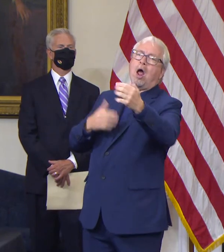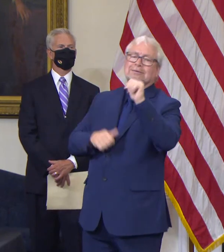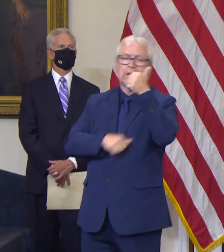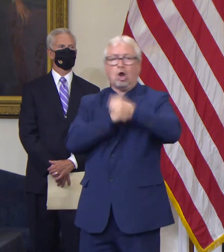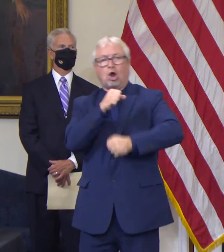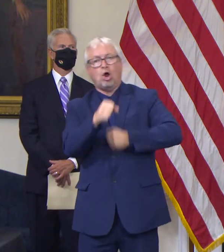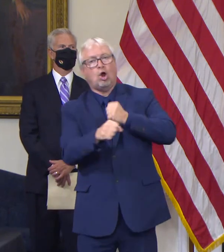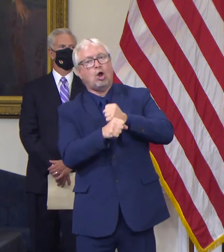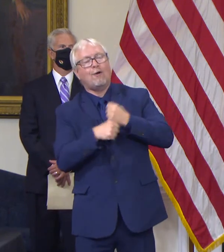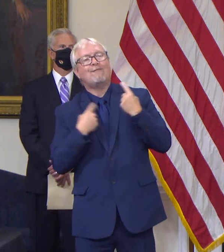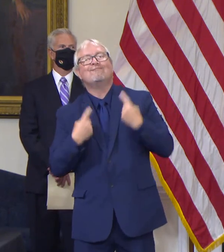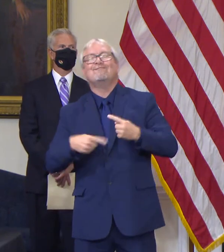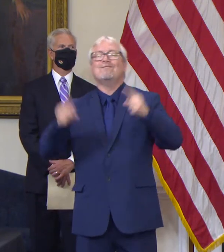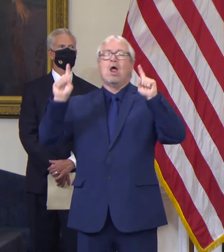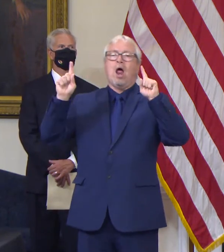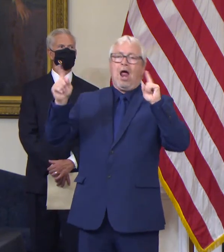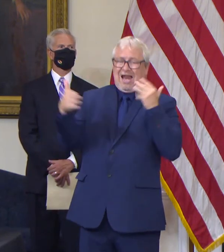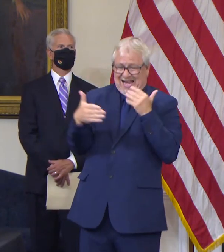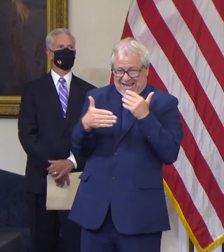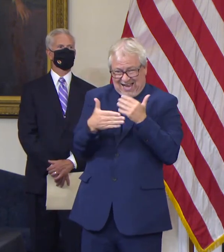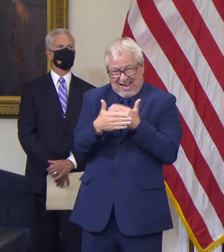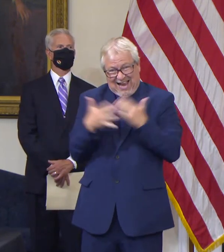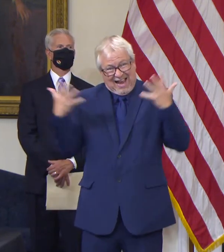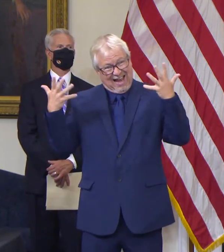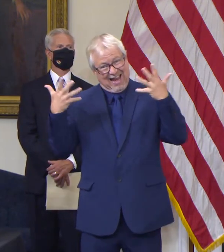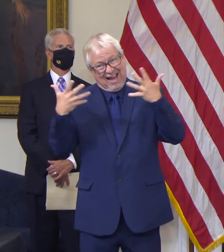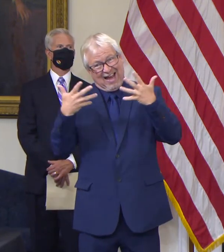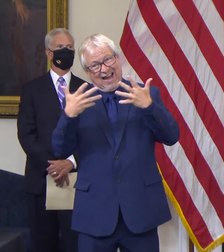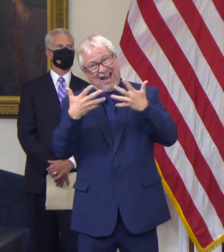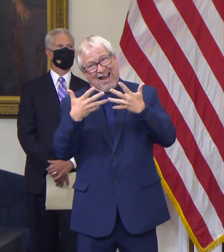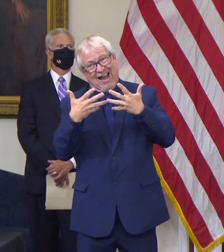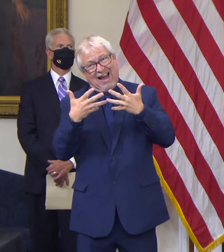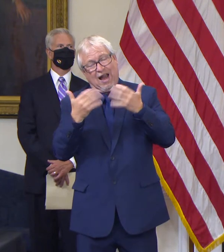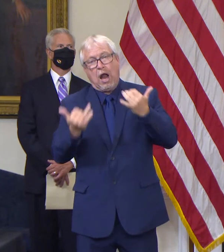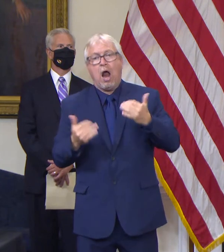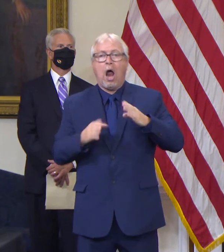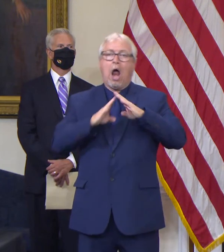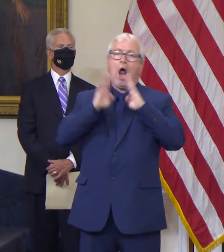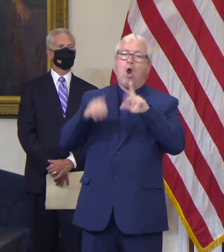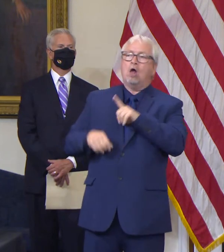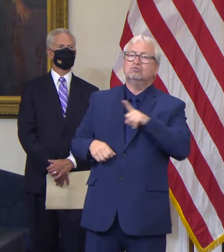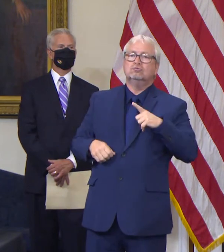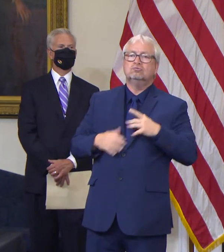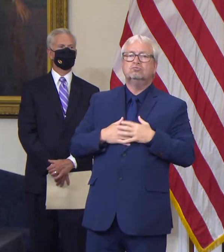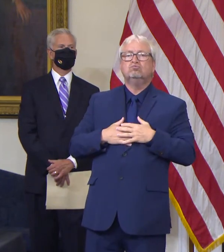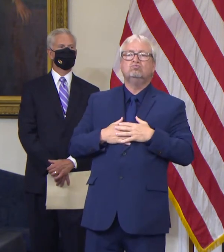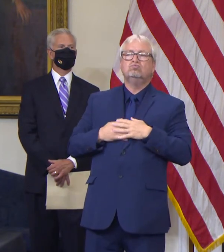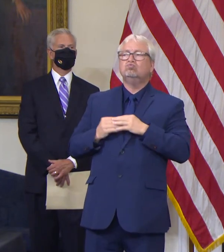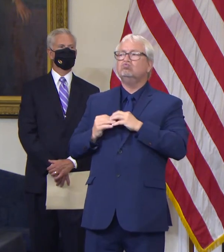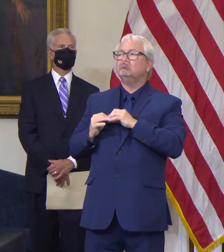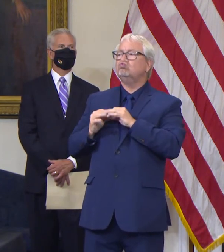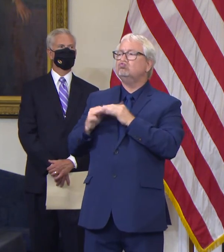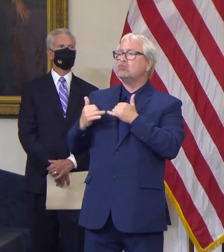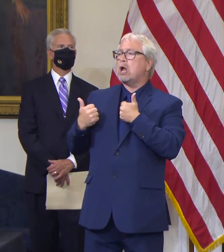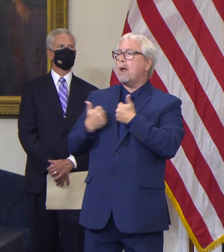would do this for decades. We finally are on the goal line, and the House is playing games and now trying to force other things into the